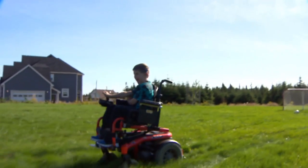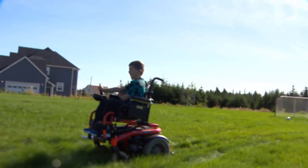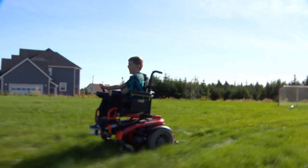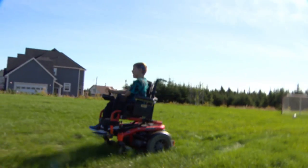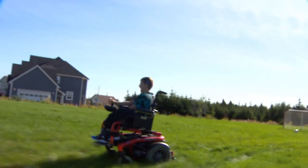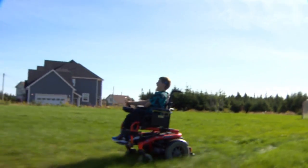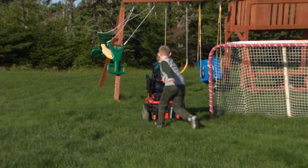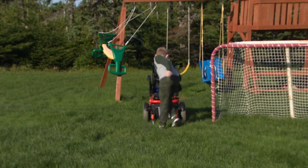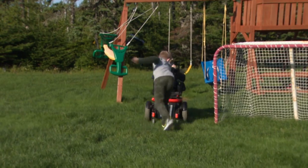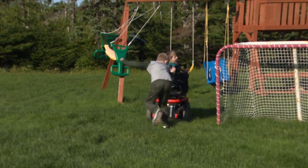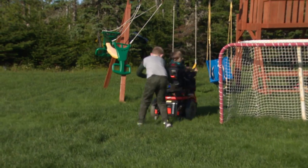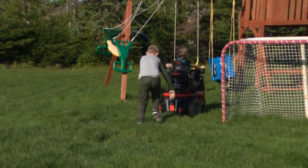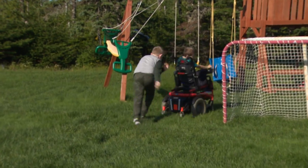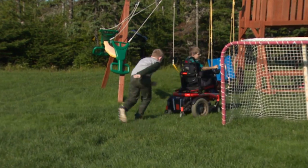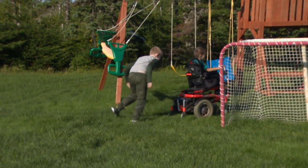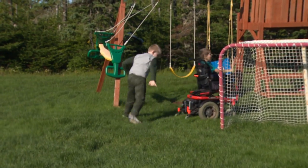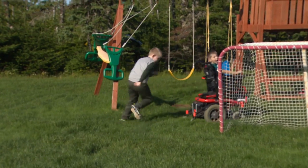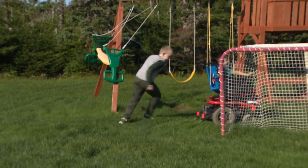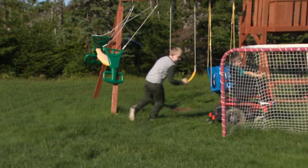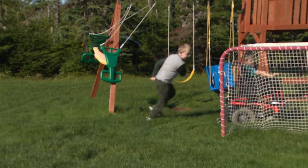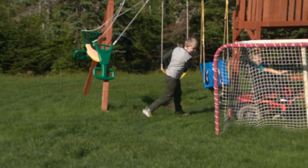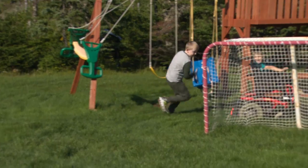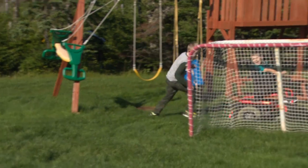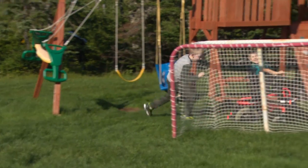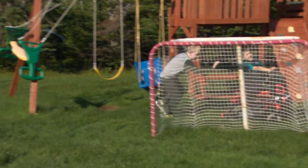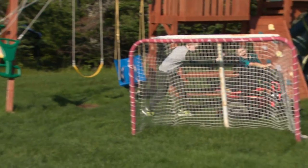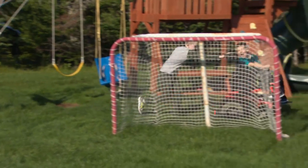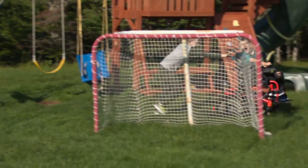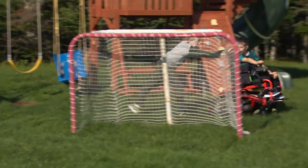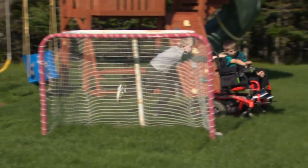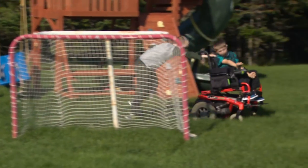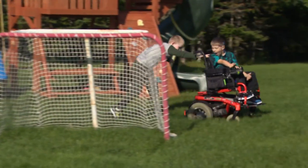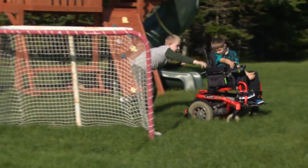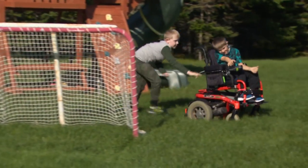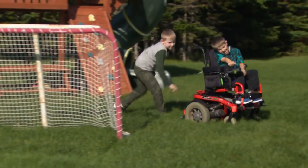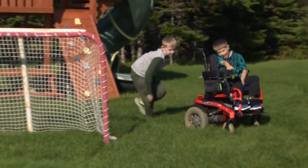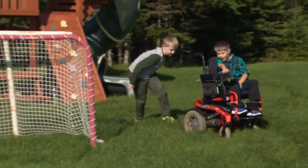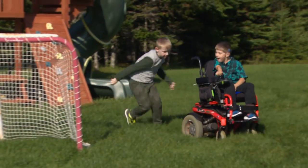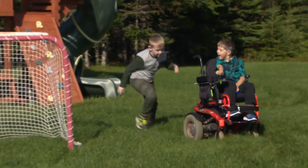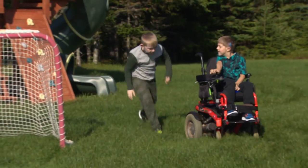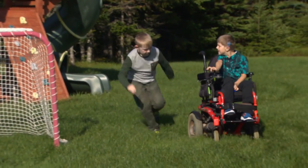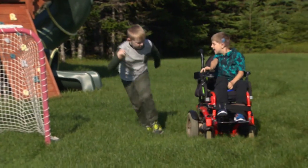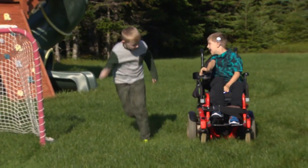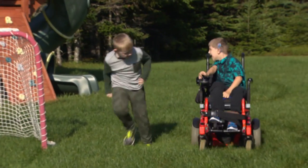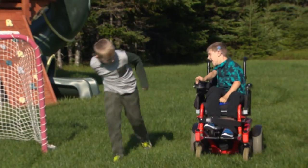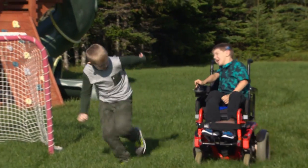Reporter: The orange chair helps Carter keep pace when his brother and friends are running in the backyard.